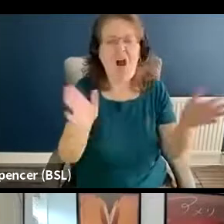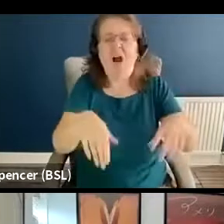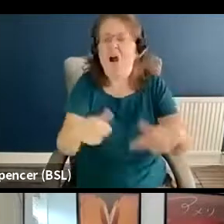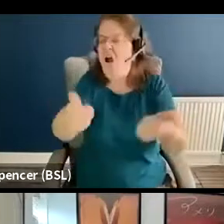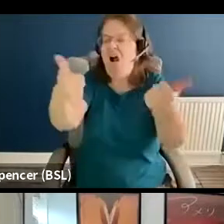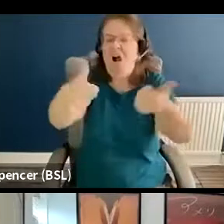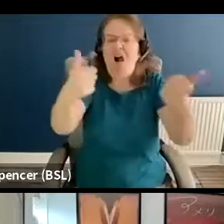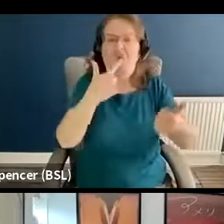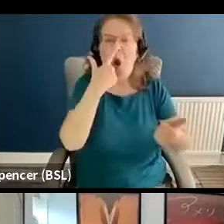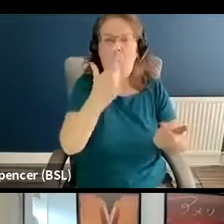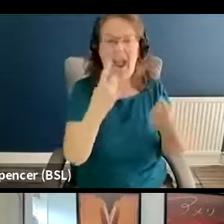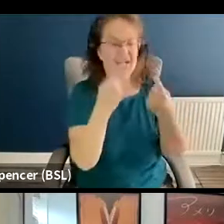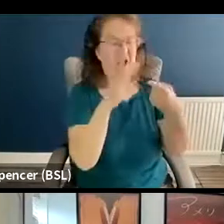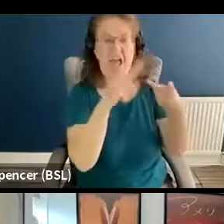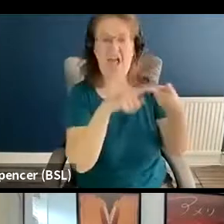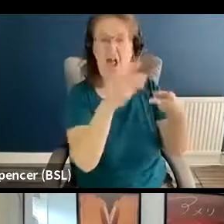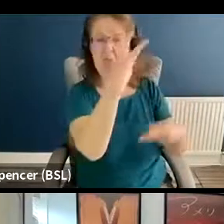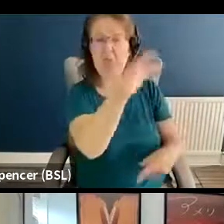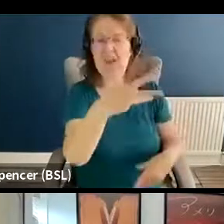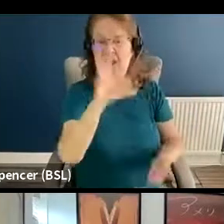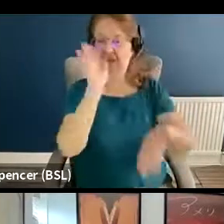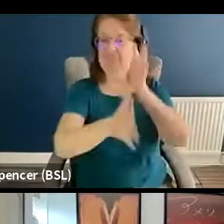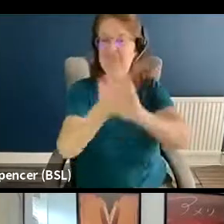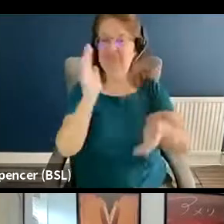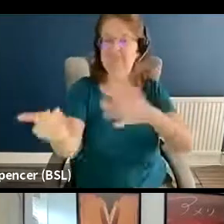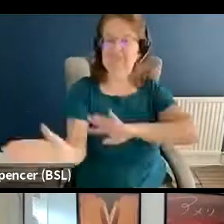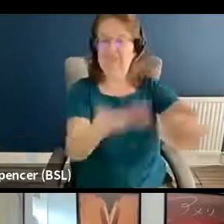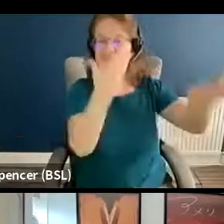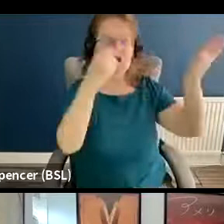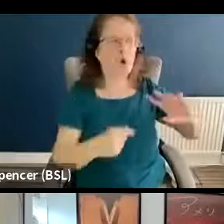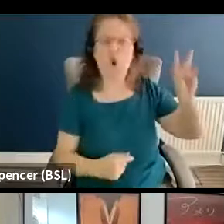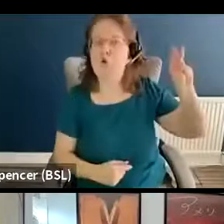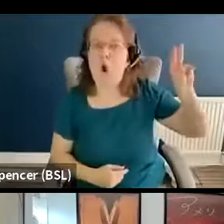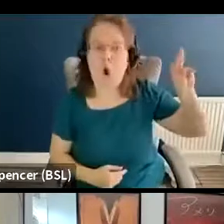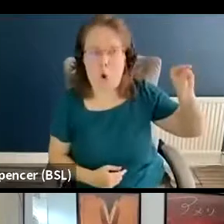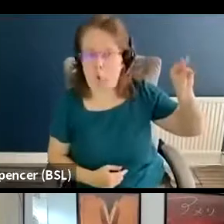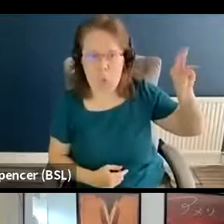these three little lines of code and woo you're finished. No, you're not. Please don't do that.